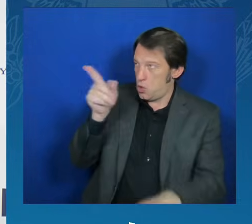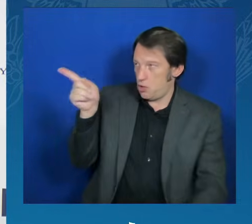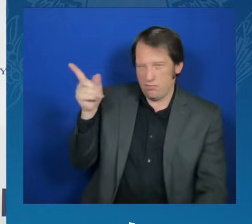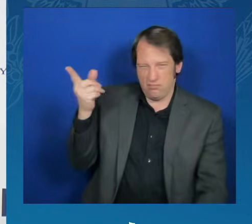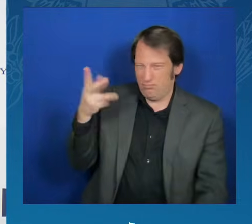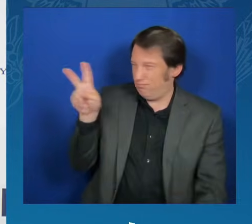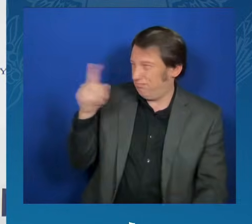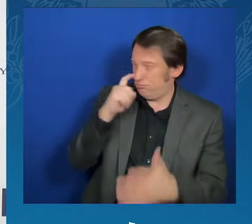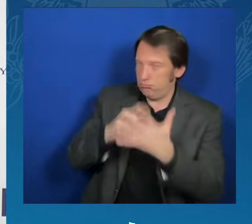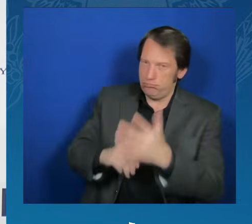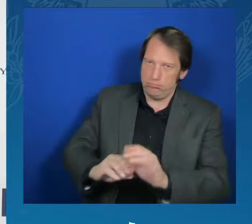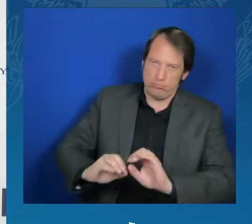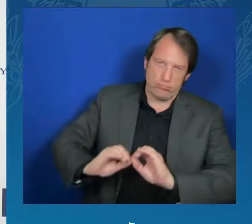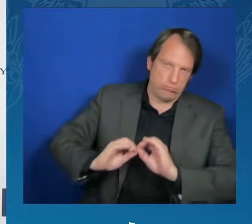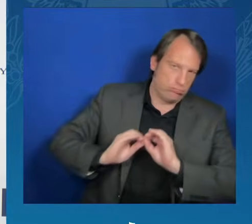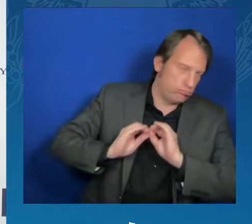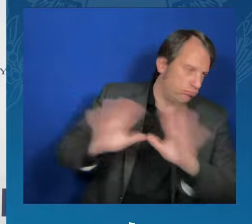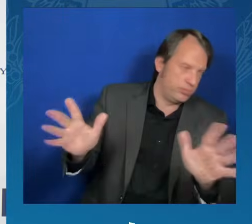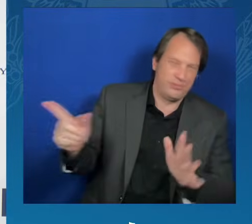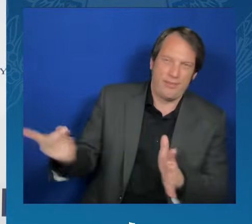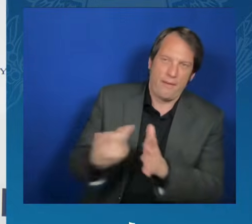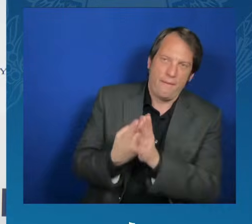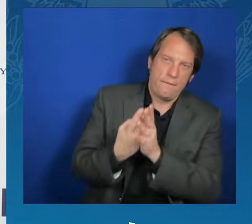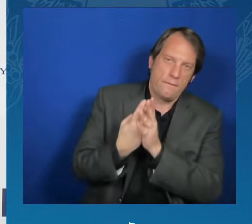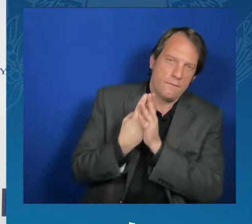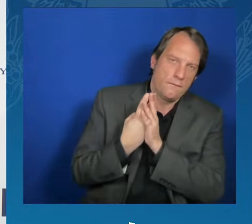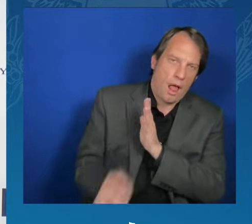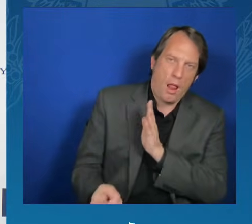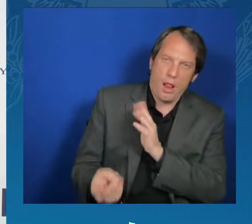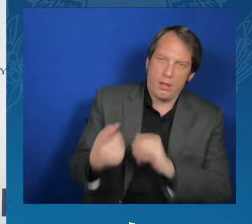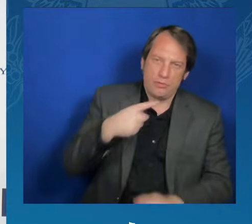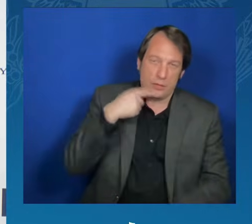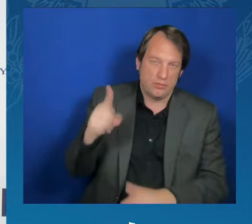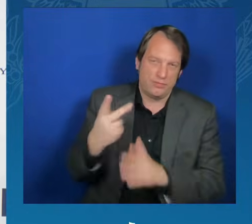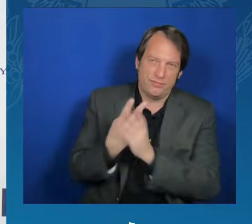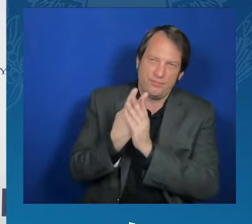Ukraine has regained more than half the territory Russia